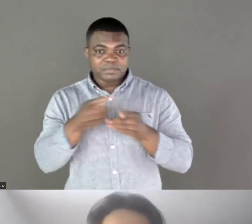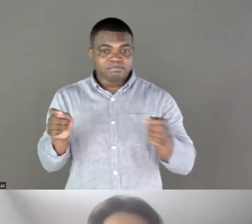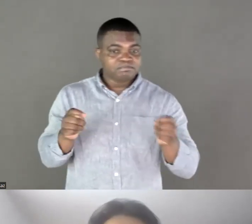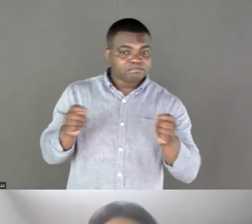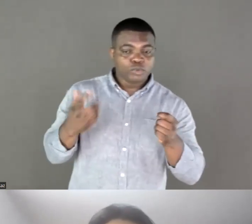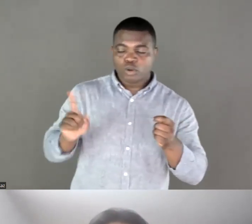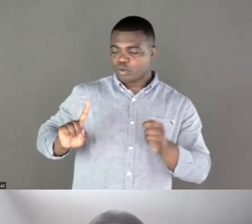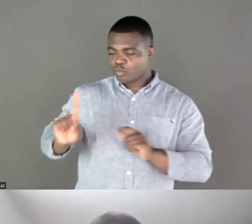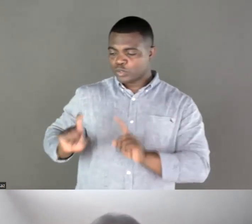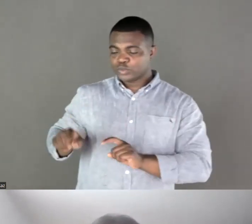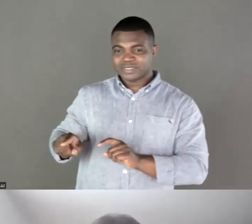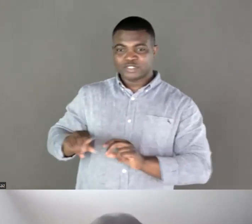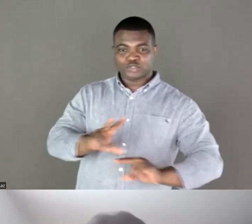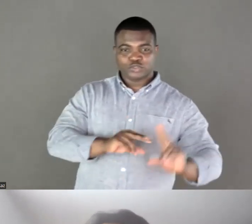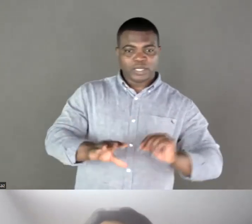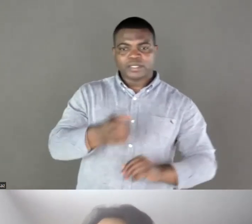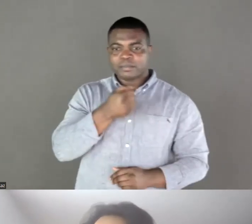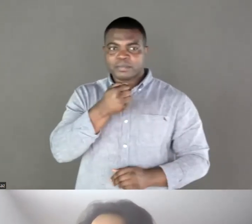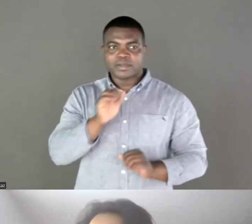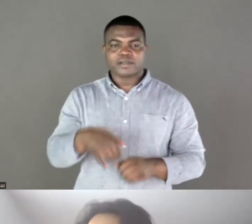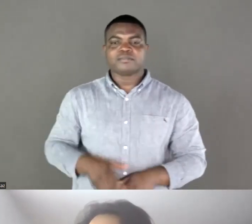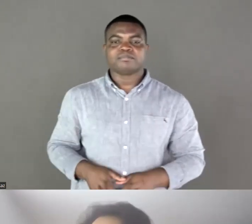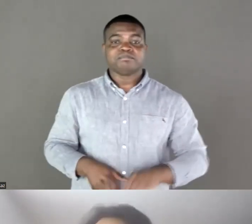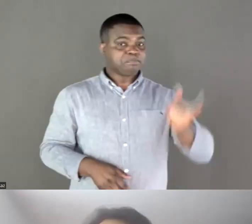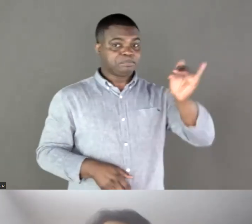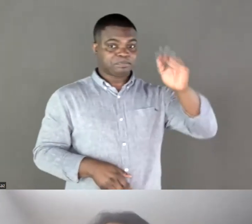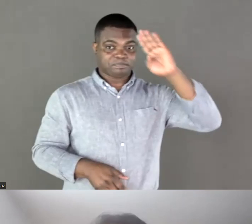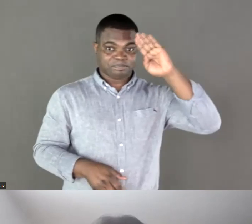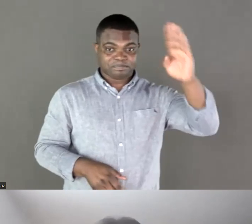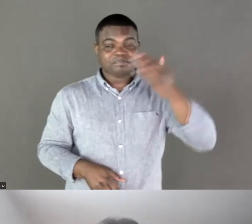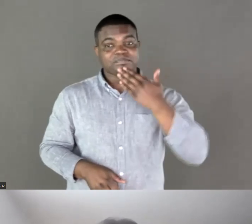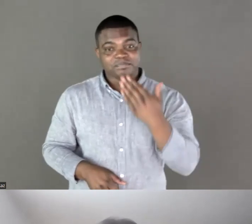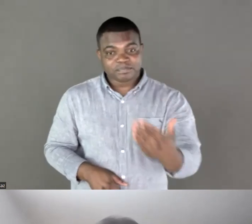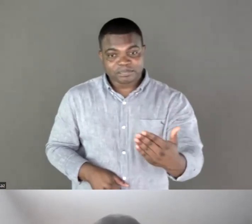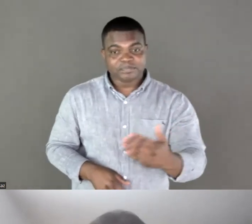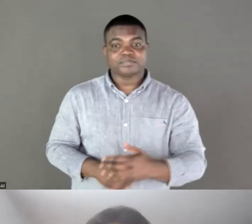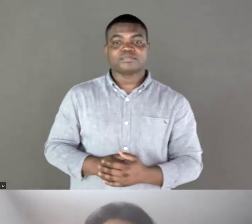of the co chairs the Disability Reference Group. Thank all of you for participating. And thanks a